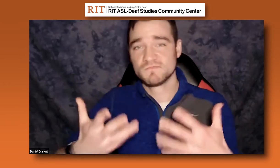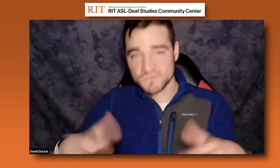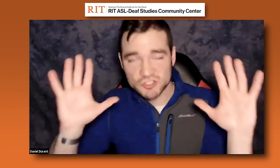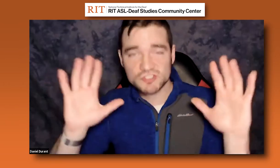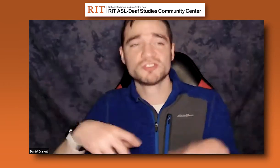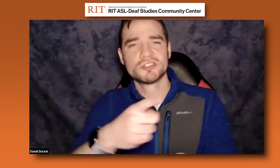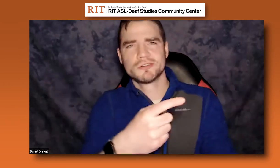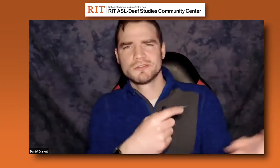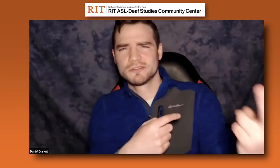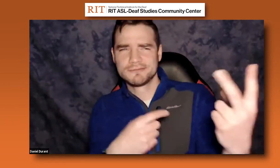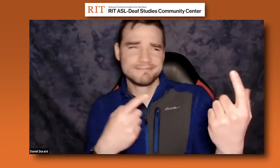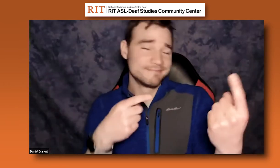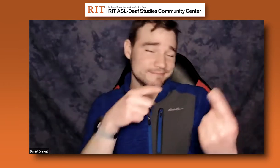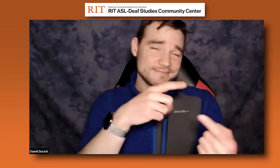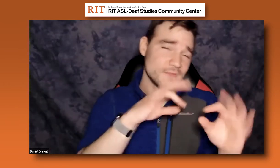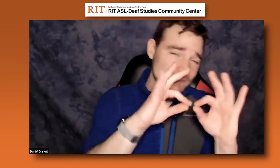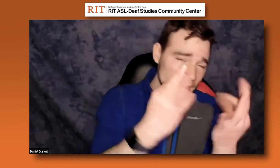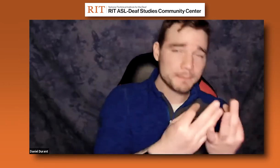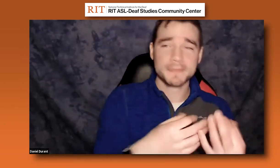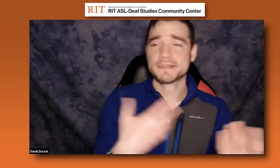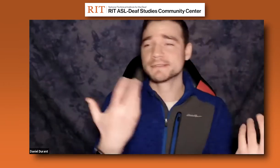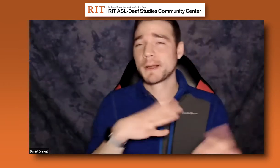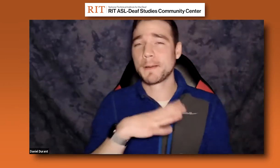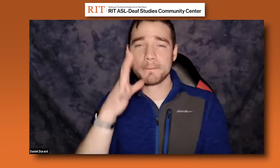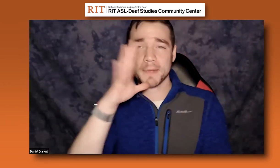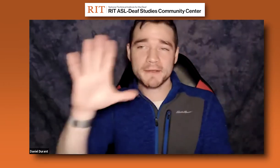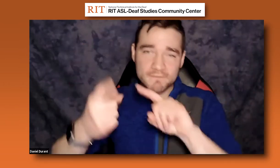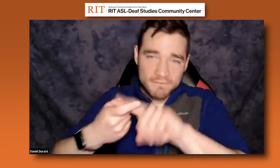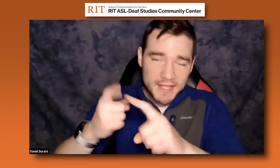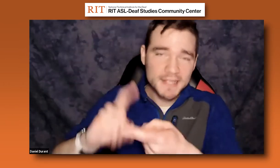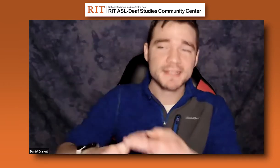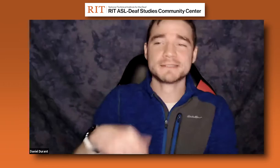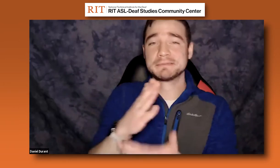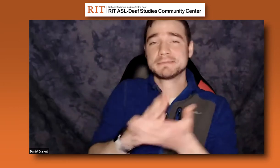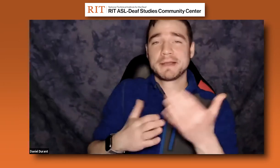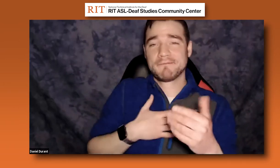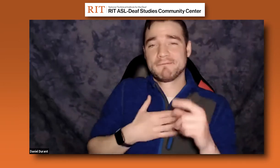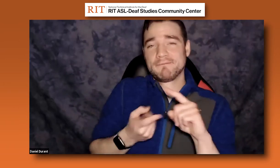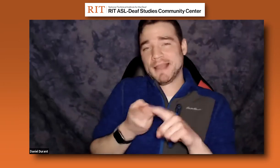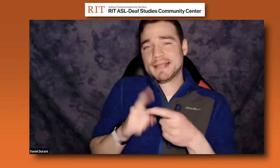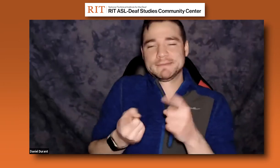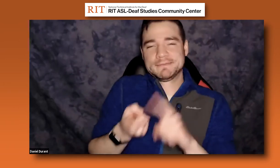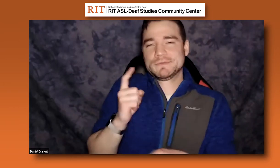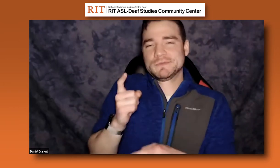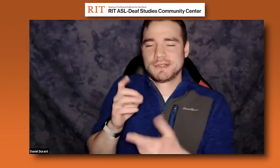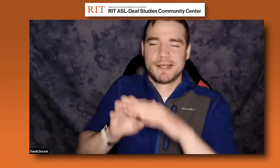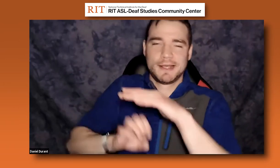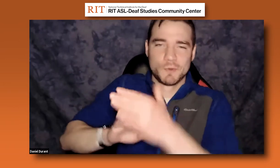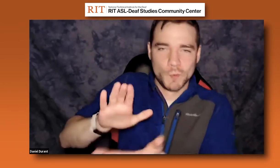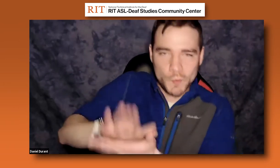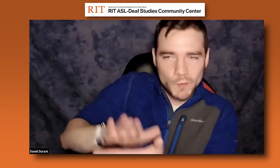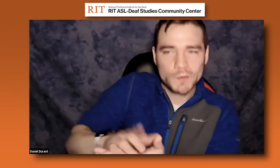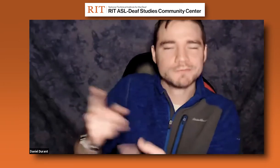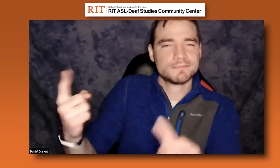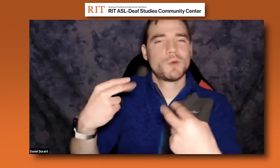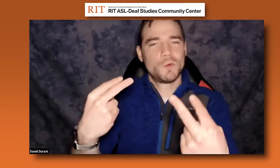After the play was done, you know, family, friends, couple of my friends from elementary school